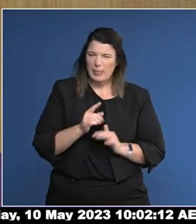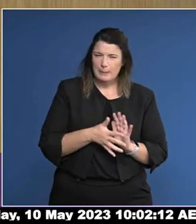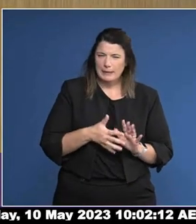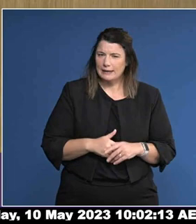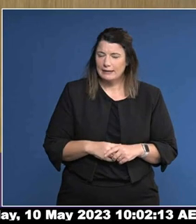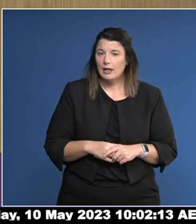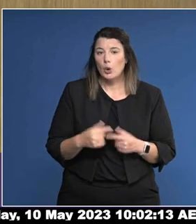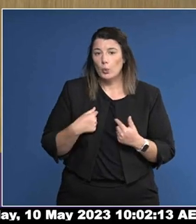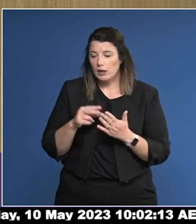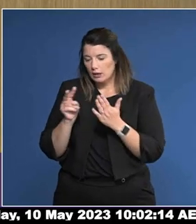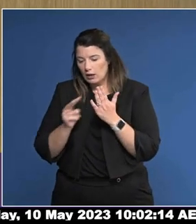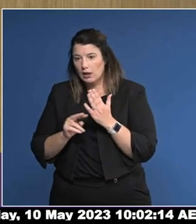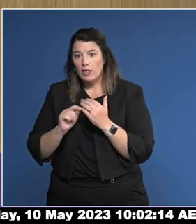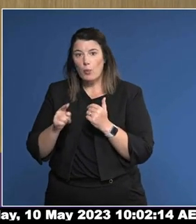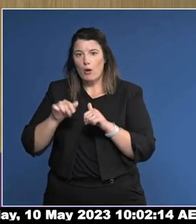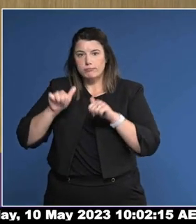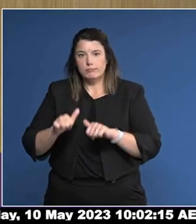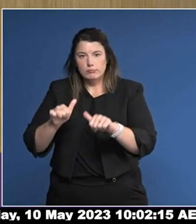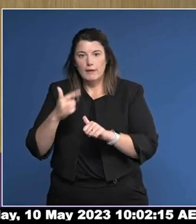So, from memory, there were three findings.